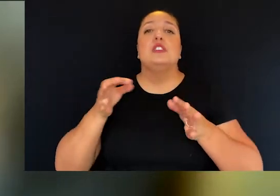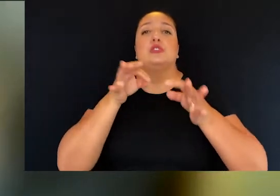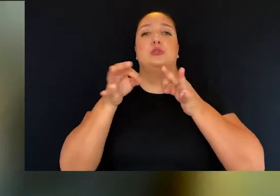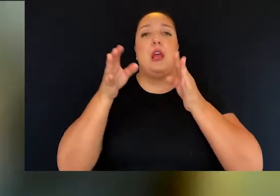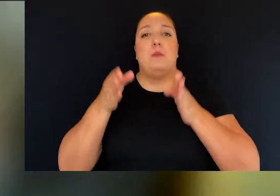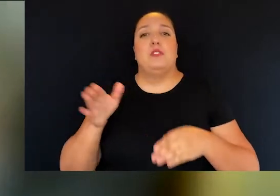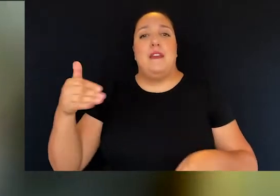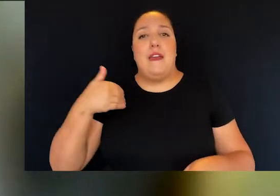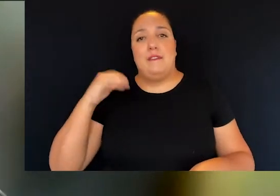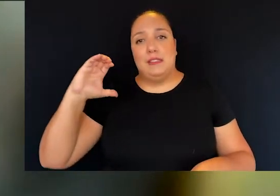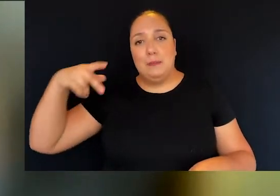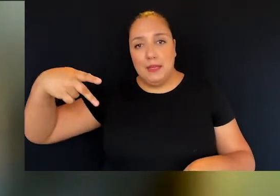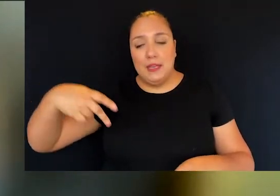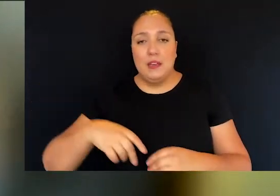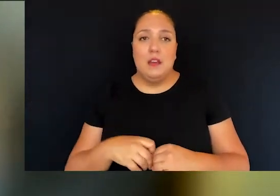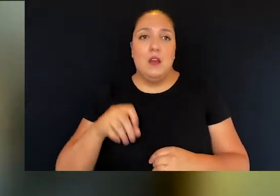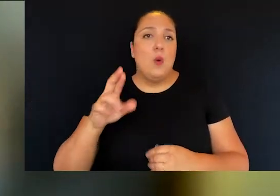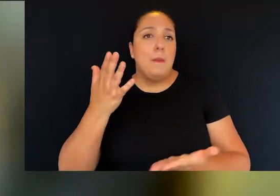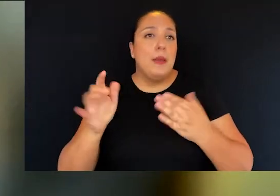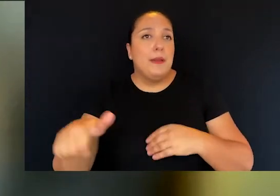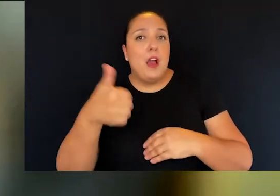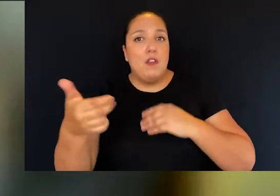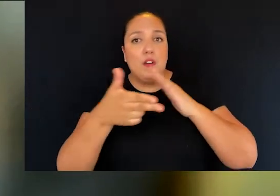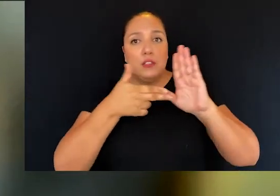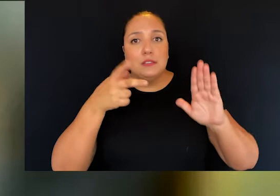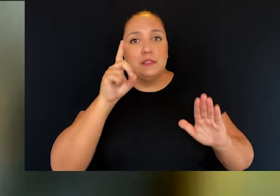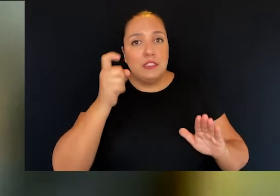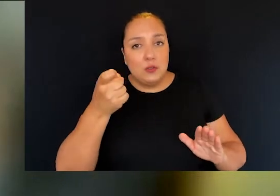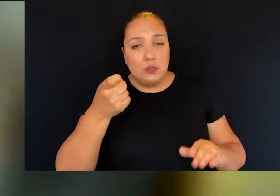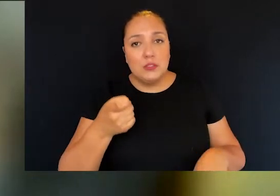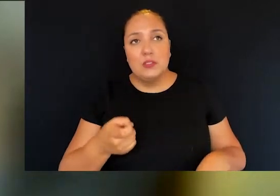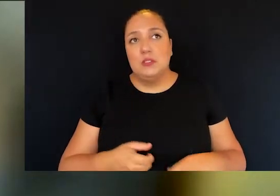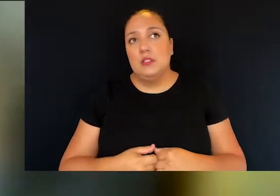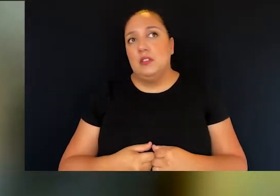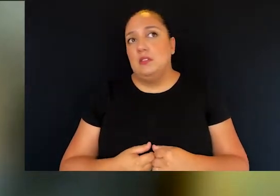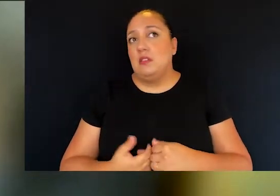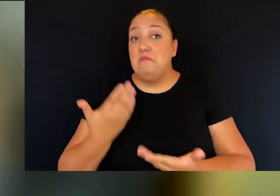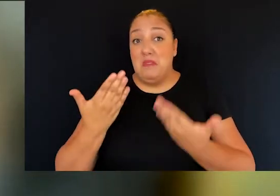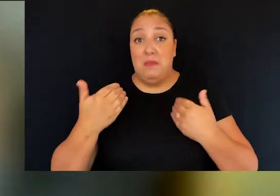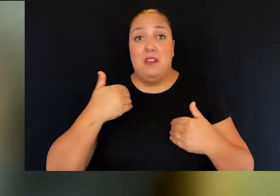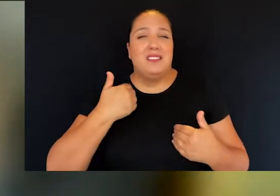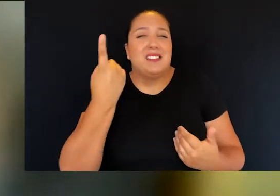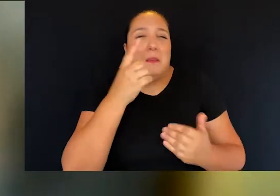or informing other diagnoses and other characteristic of a separate medical diagnoses.